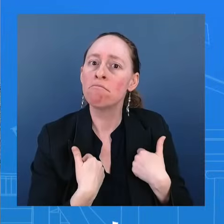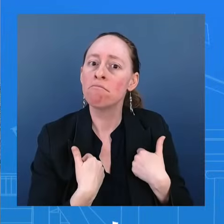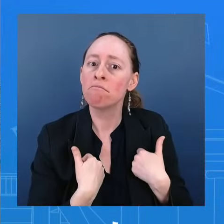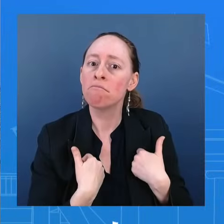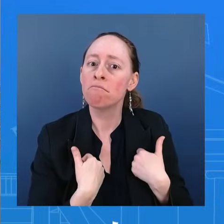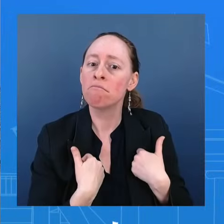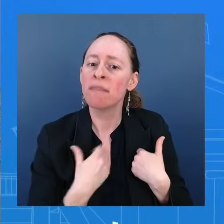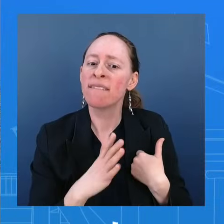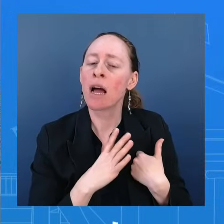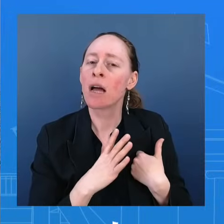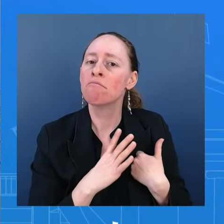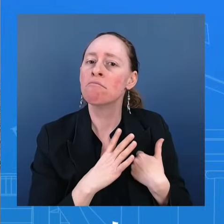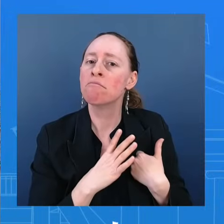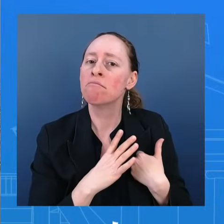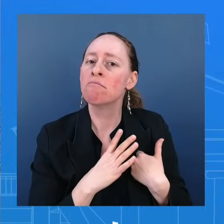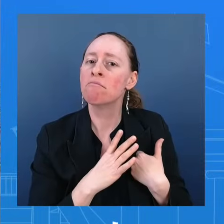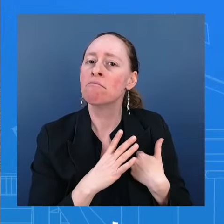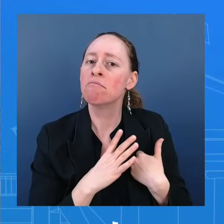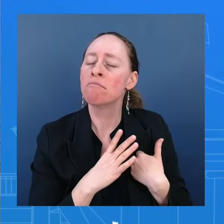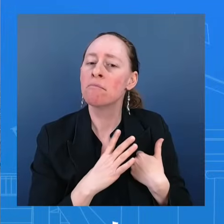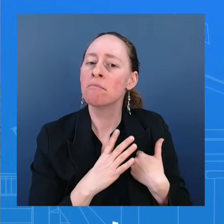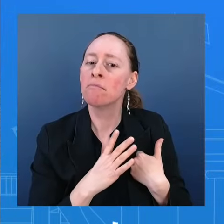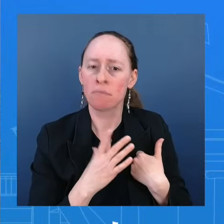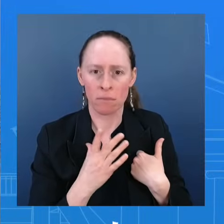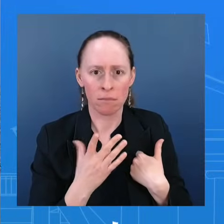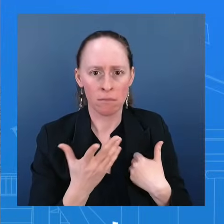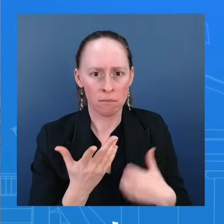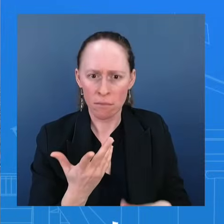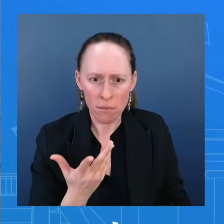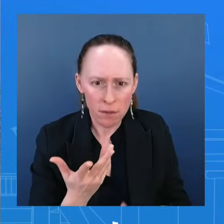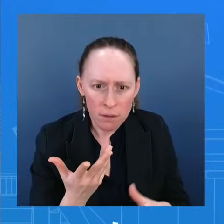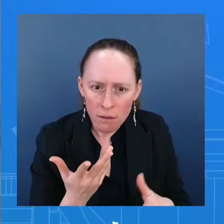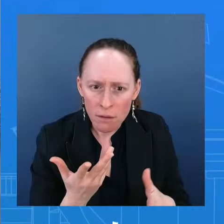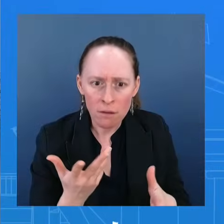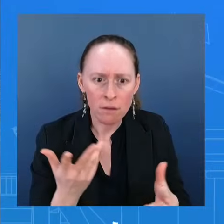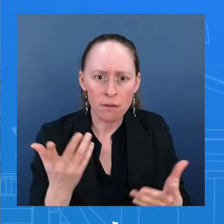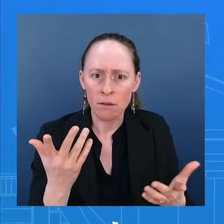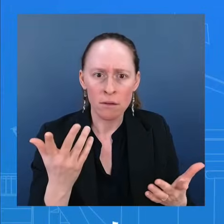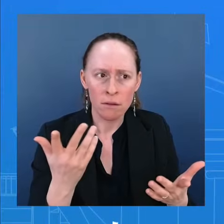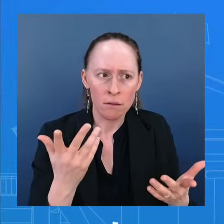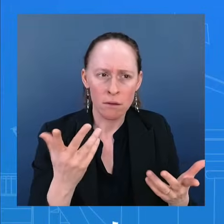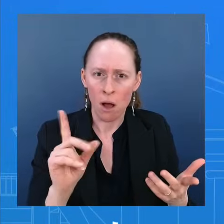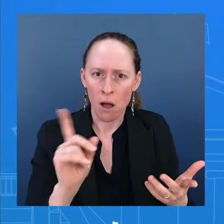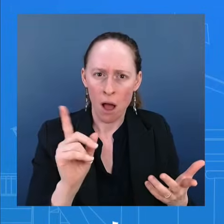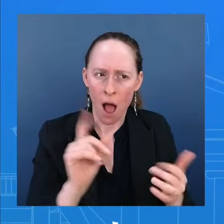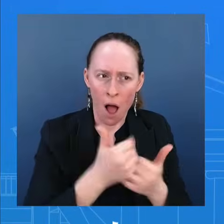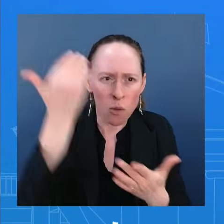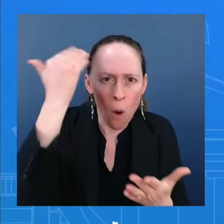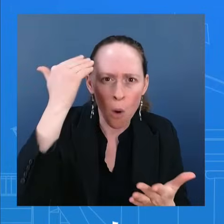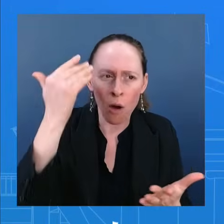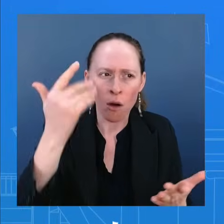So, what -- how did that -- where did they get that information? Ms. Jean-Pierre: So, look, I'm going to let the family speak for themselves.